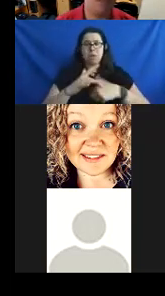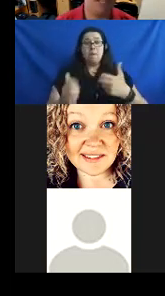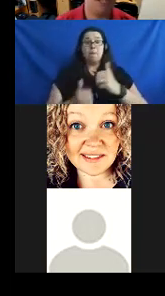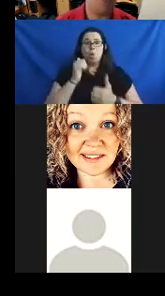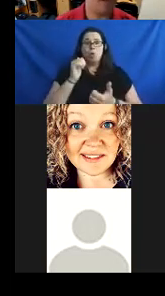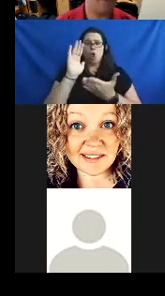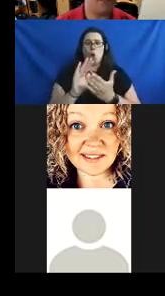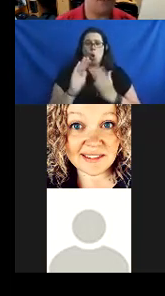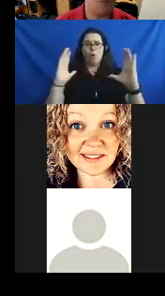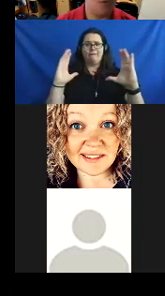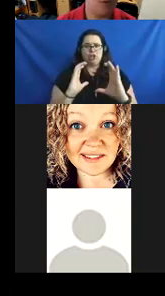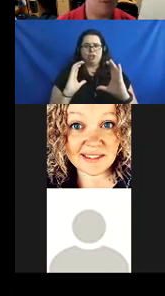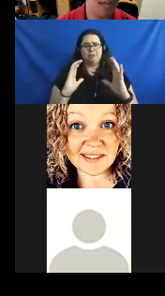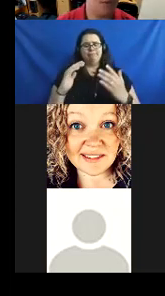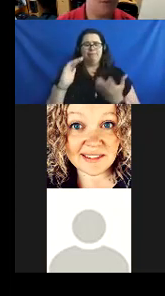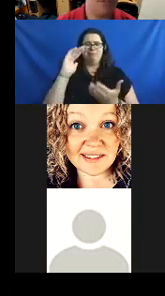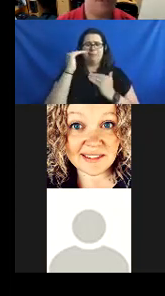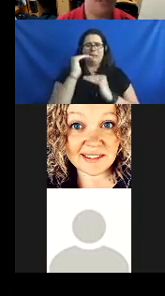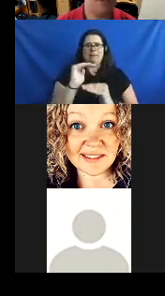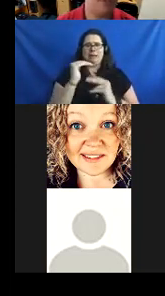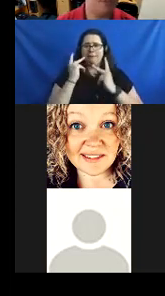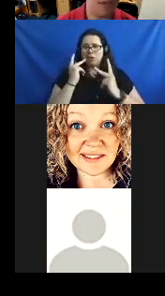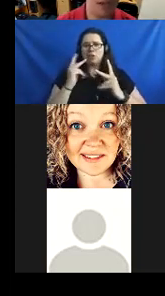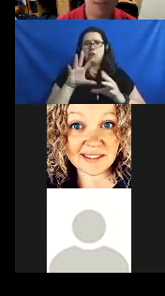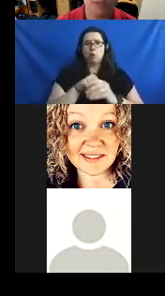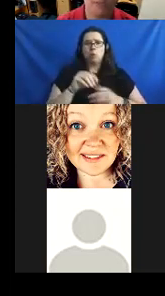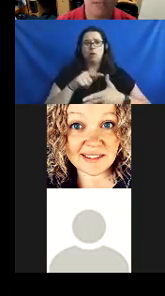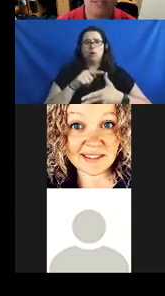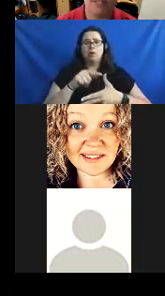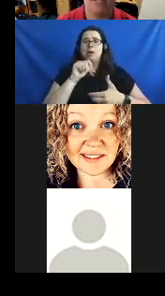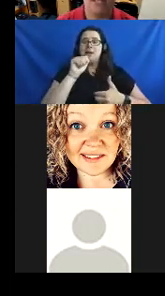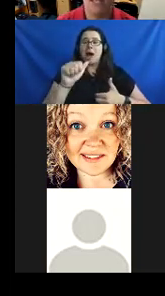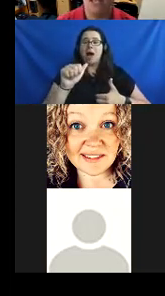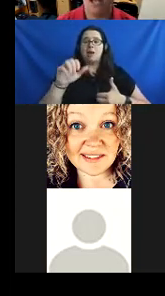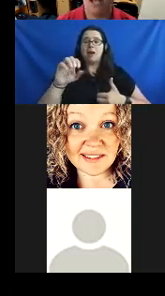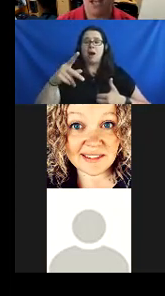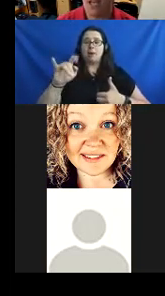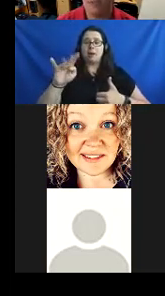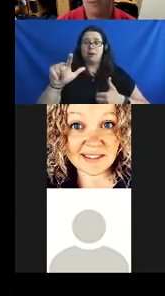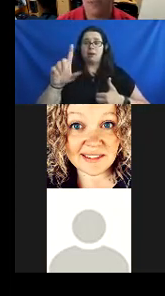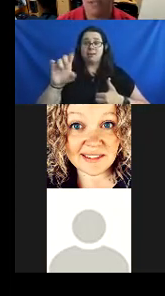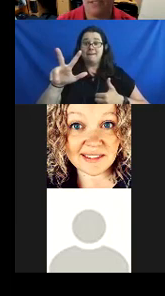FIT INTO ONE OF THESE OVERALL CATEGORIES. THAT INCLUDES NONOPTICAL DEVICES, OPTICAL DEVICES --